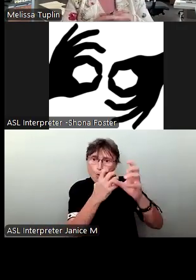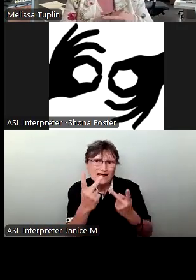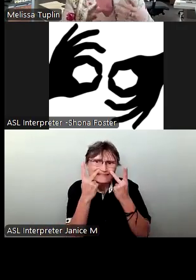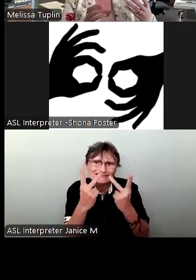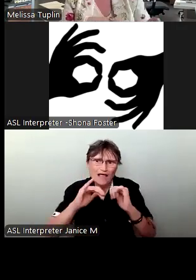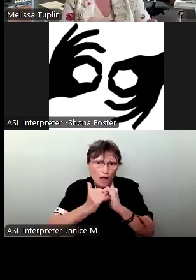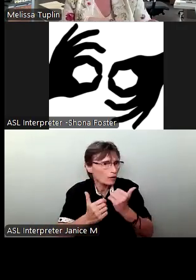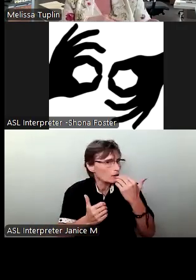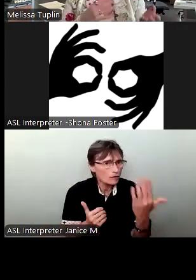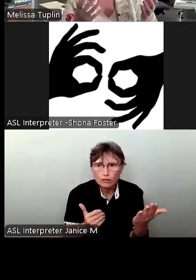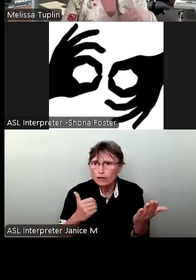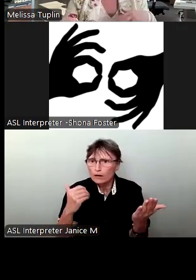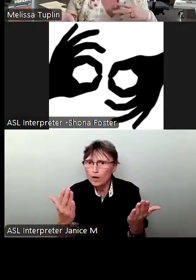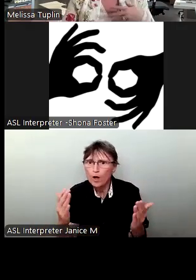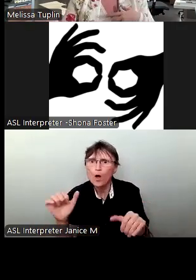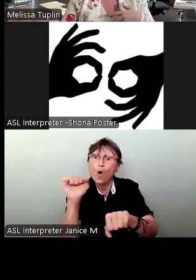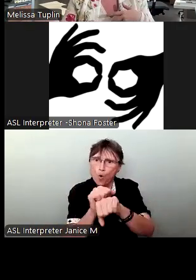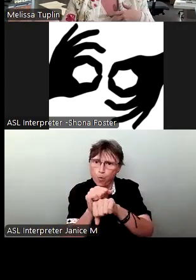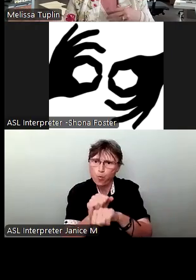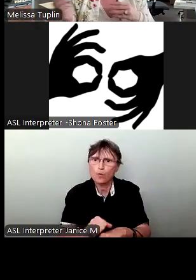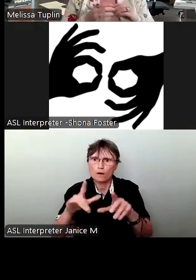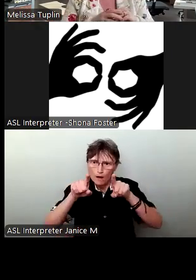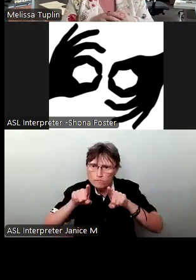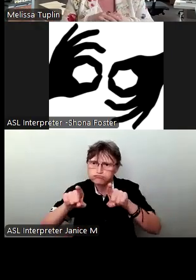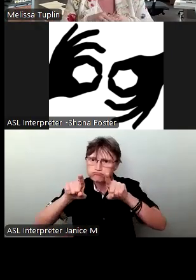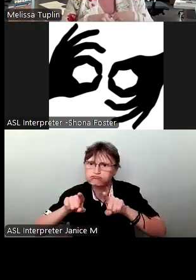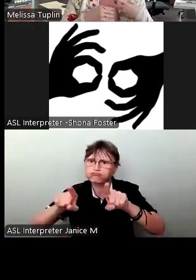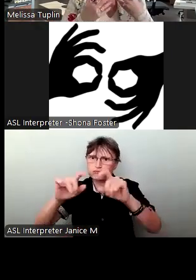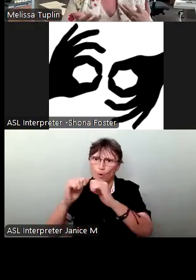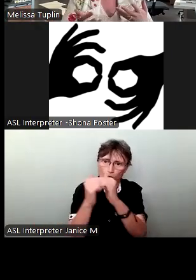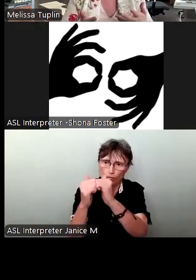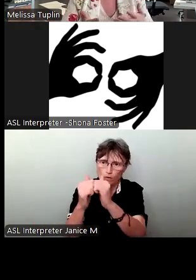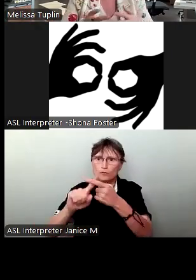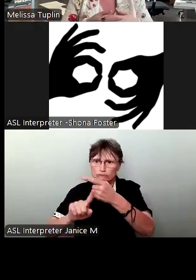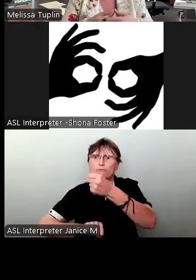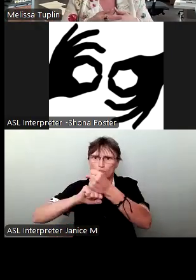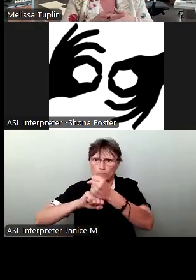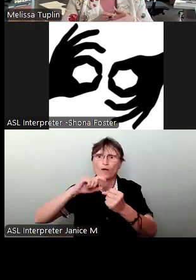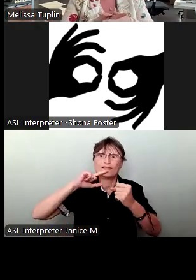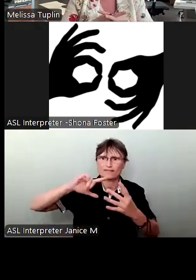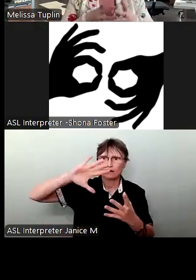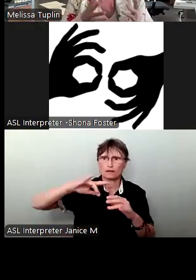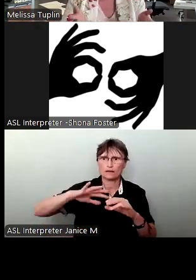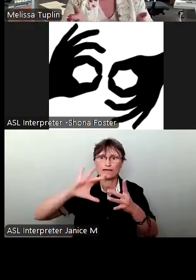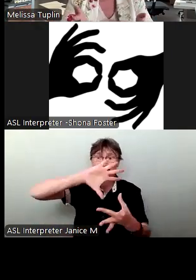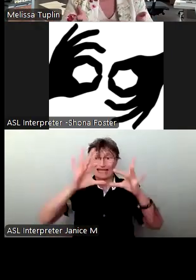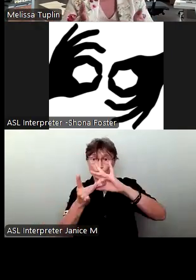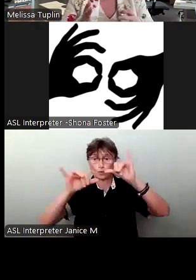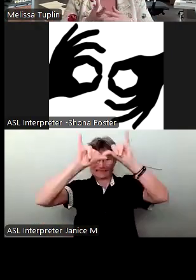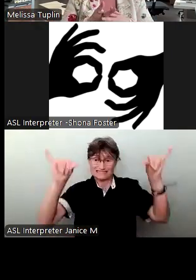to create a solid and sustainable ecosystem. So perhaps you work with a specific community